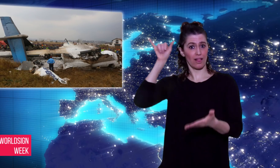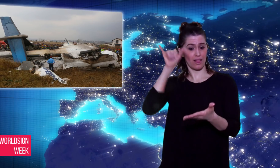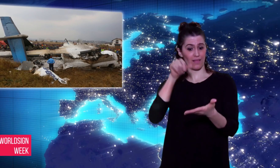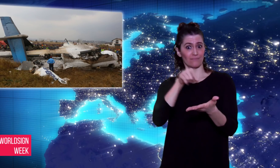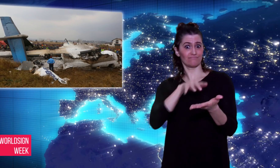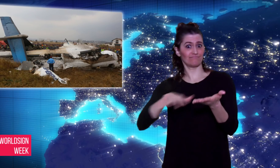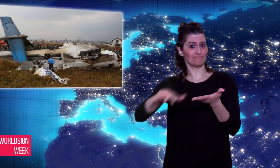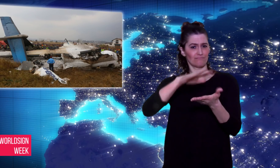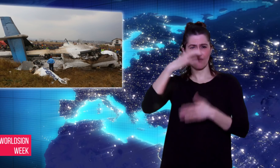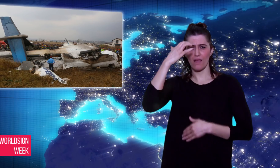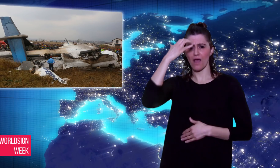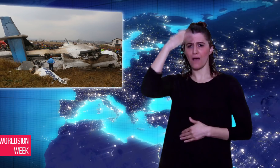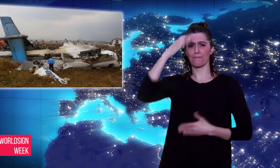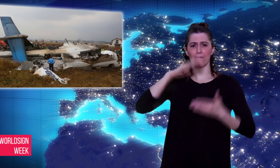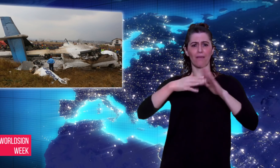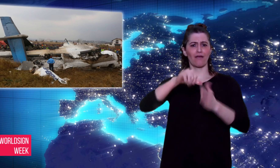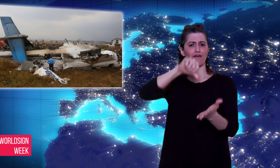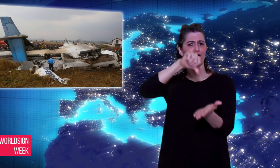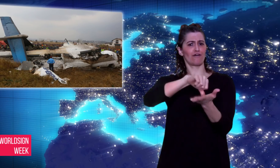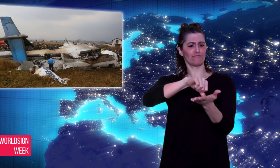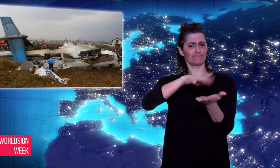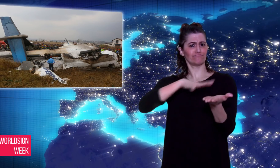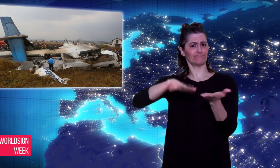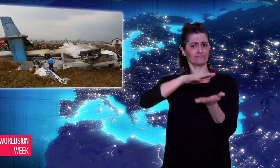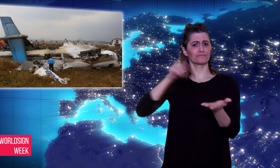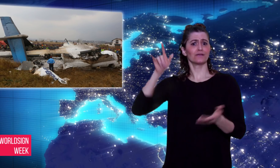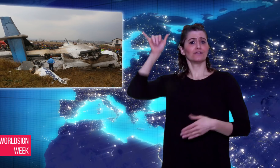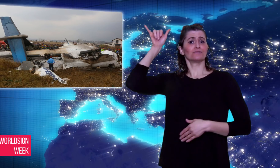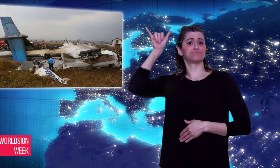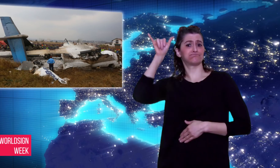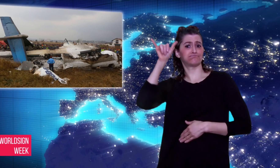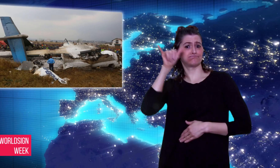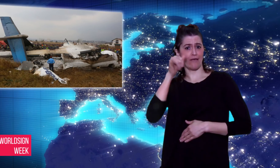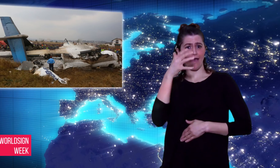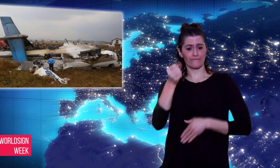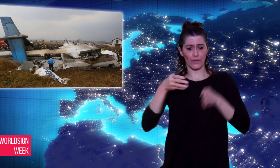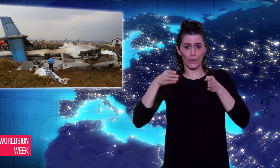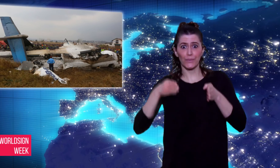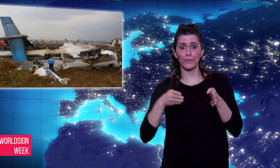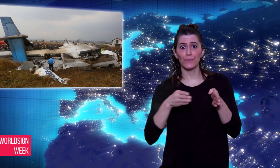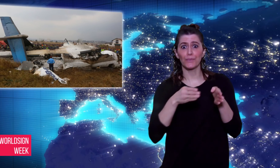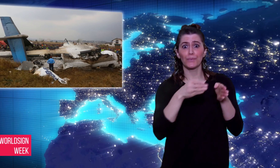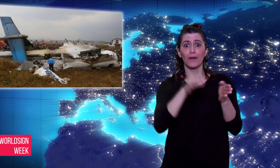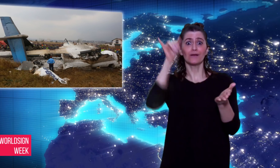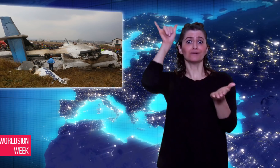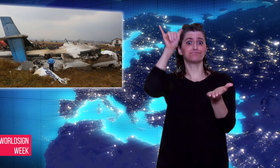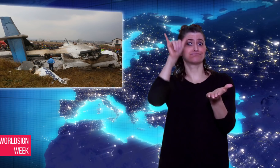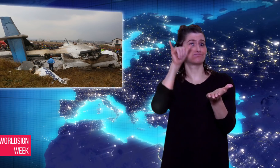the landing strip at the capital’s